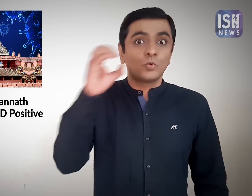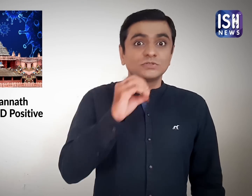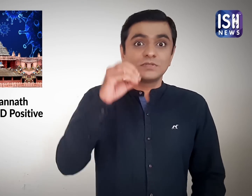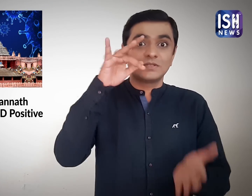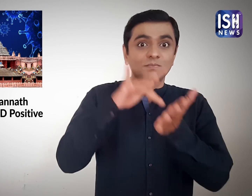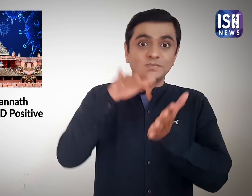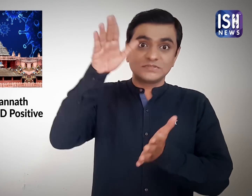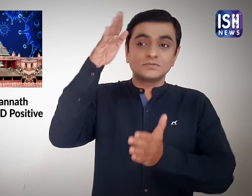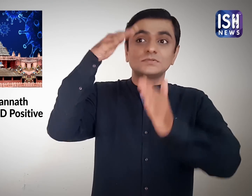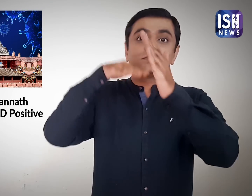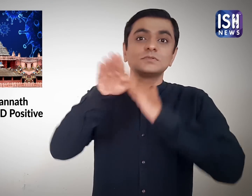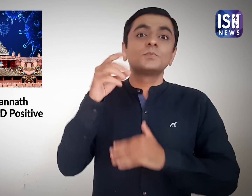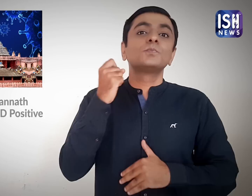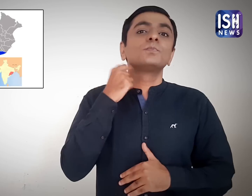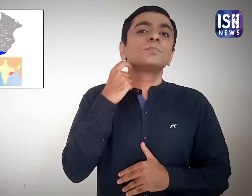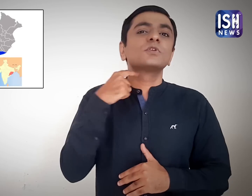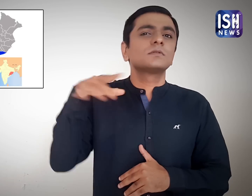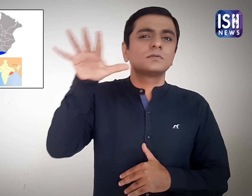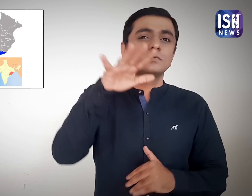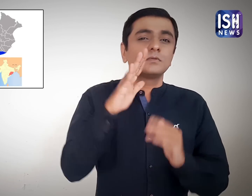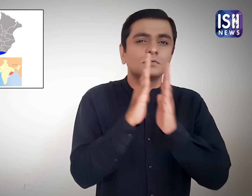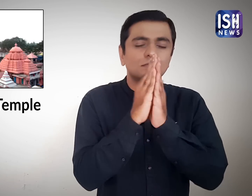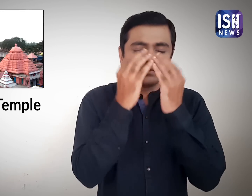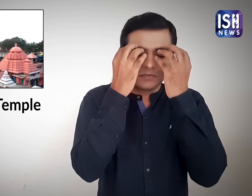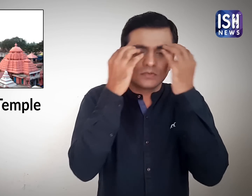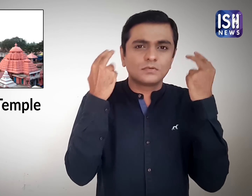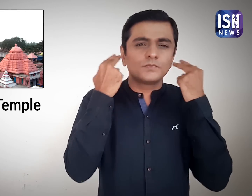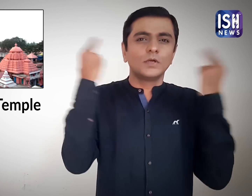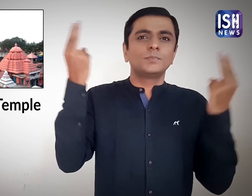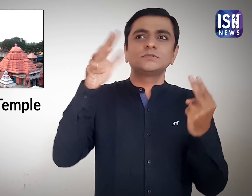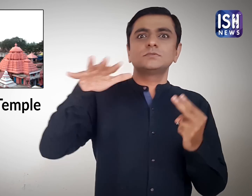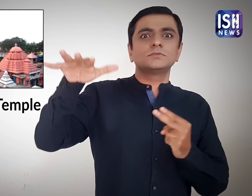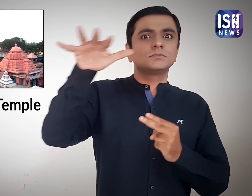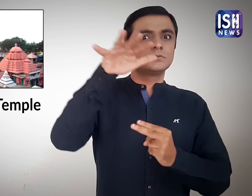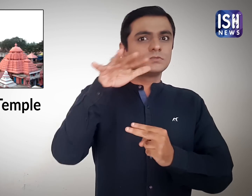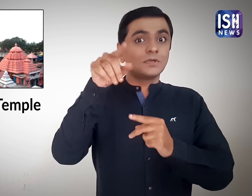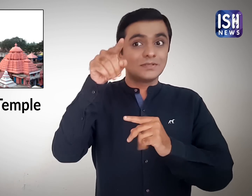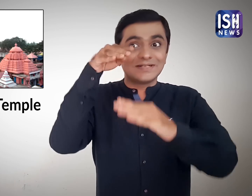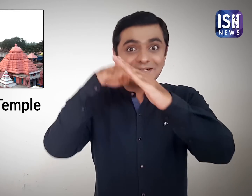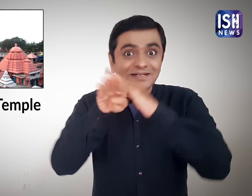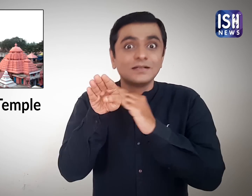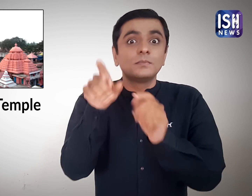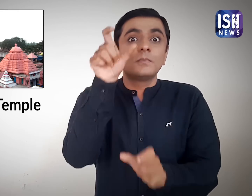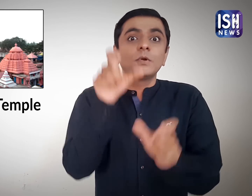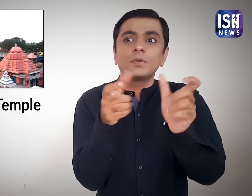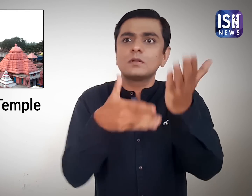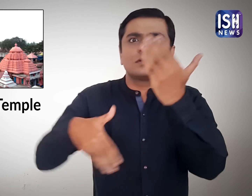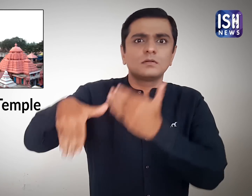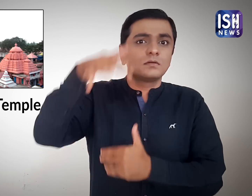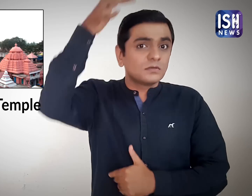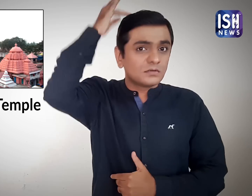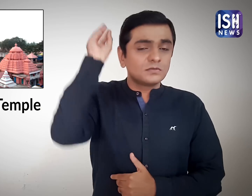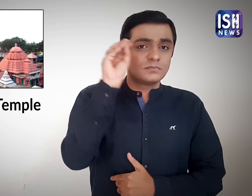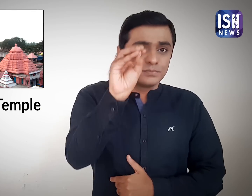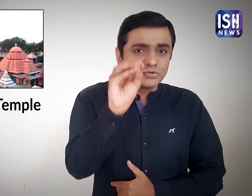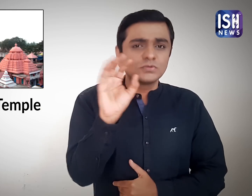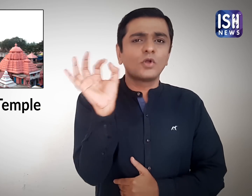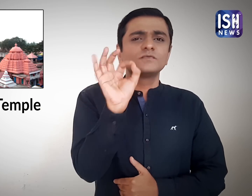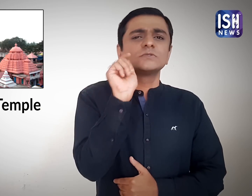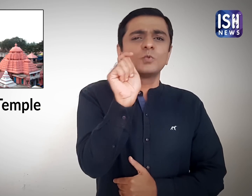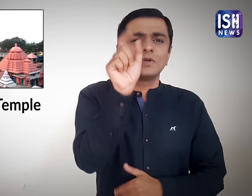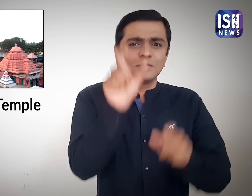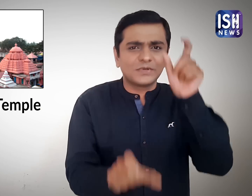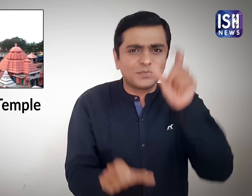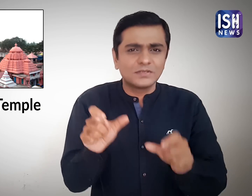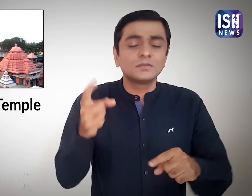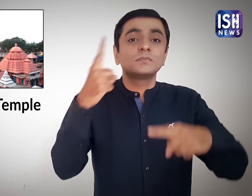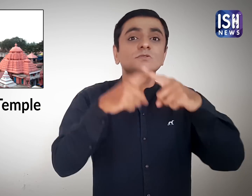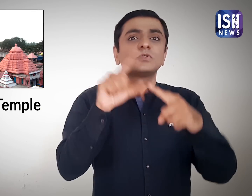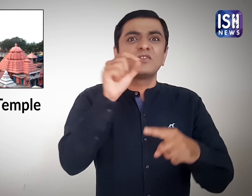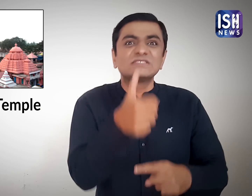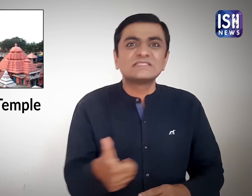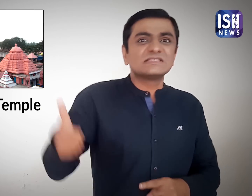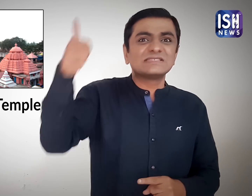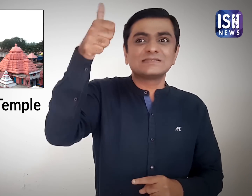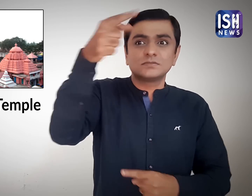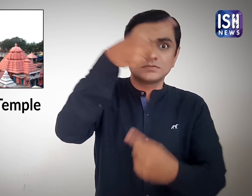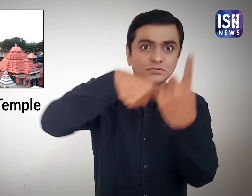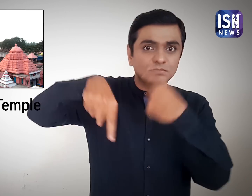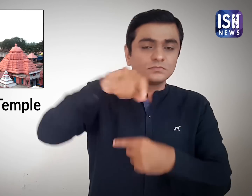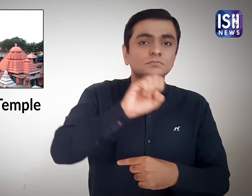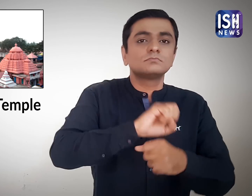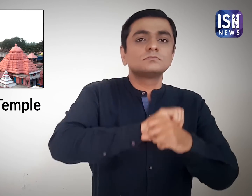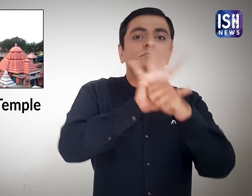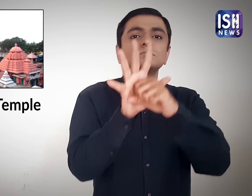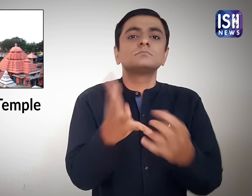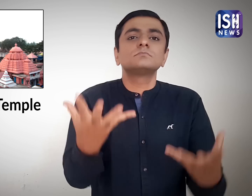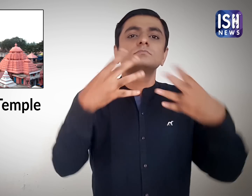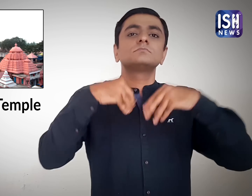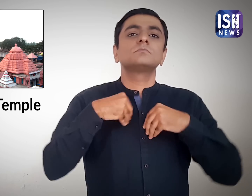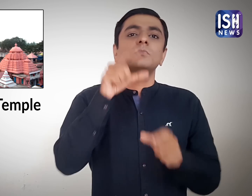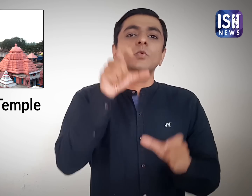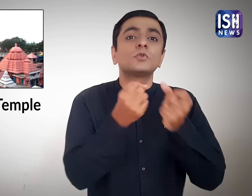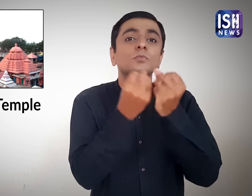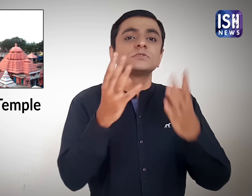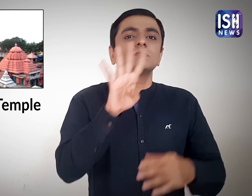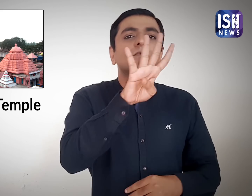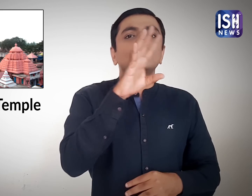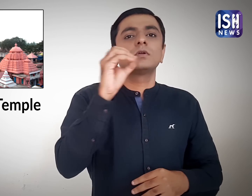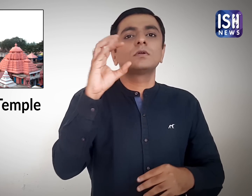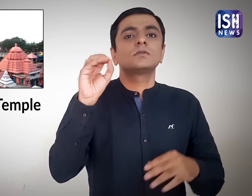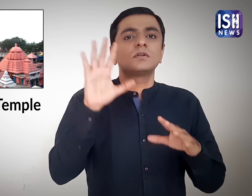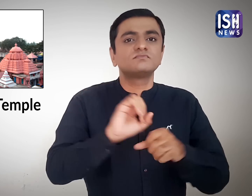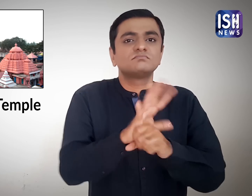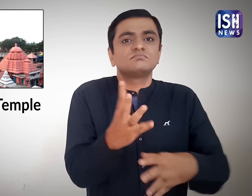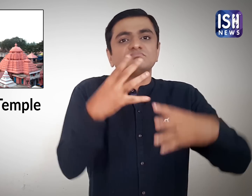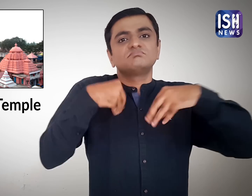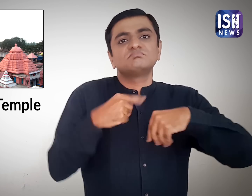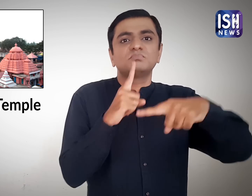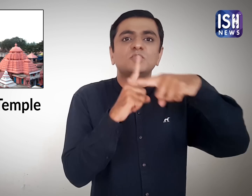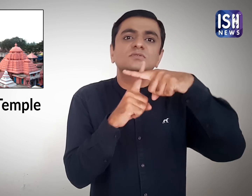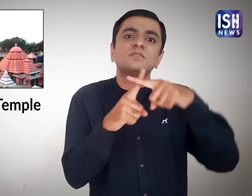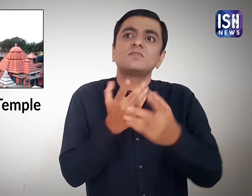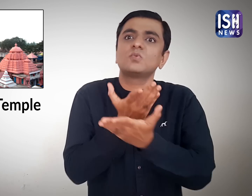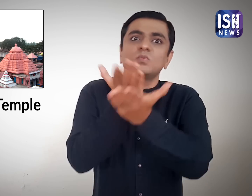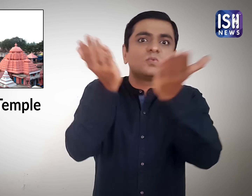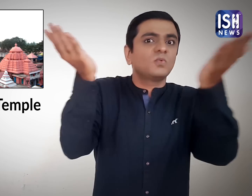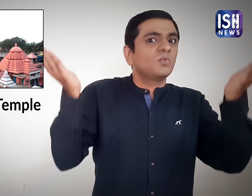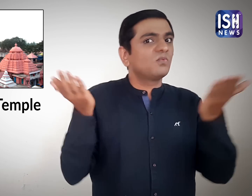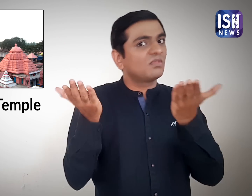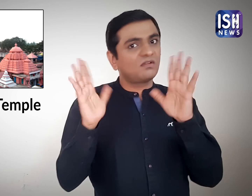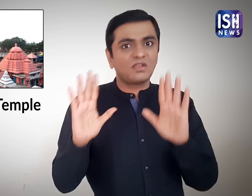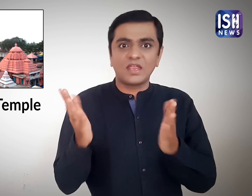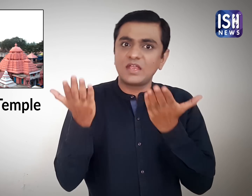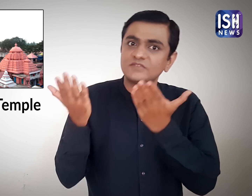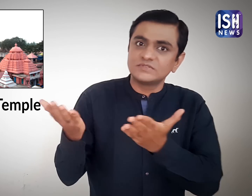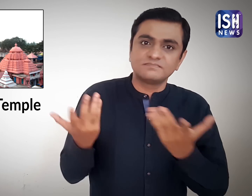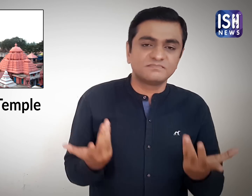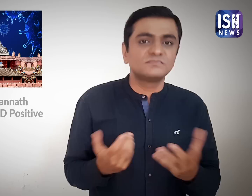More than 400 priests, staff and officials of the Jagannath temple in Puri, Odisha have tested positive for Covid-19.